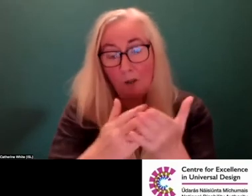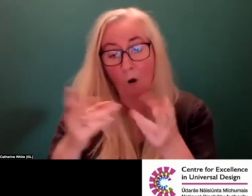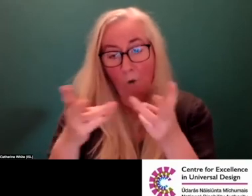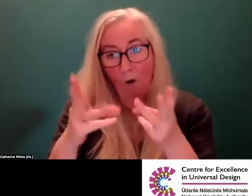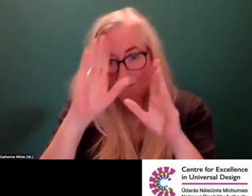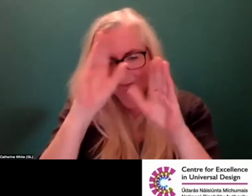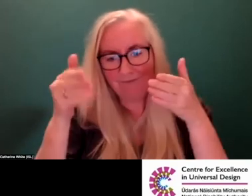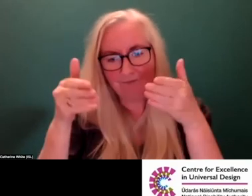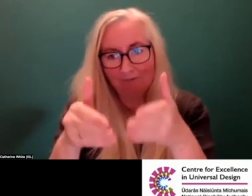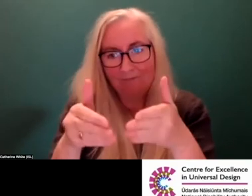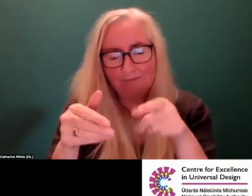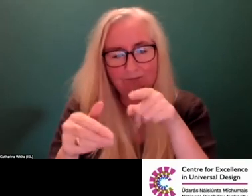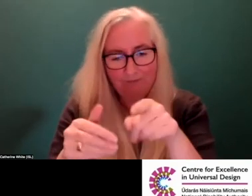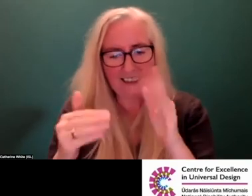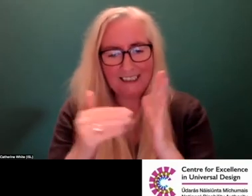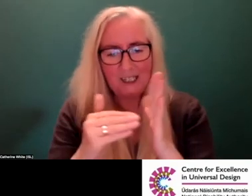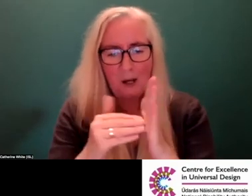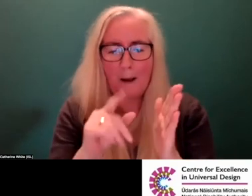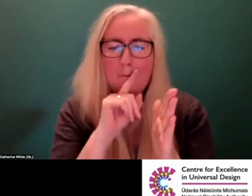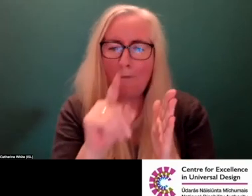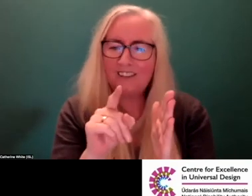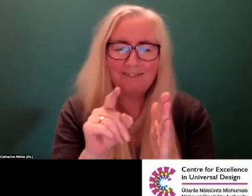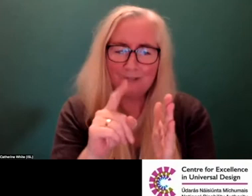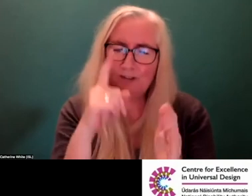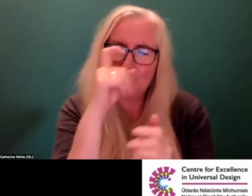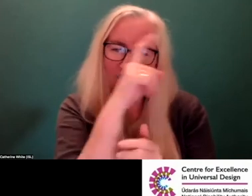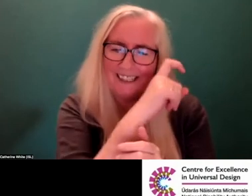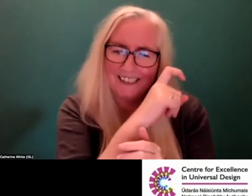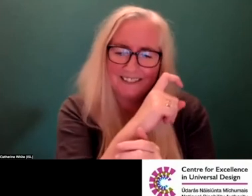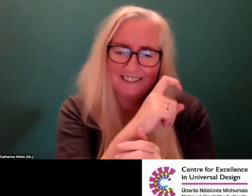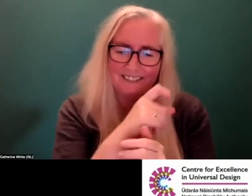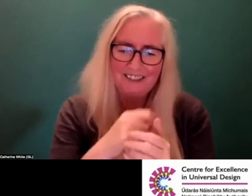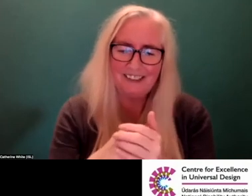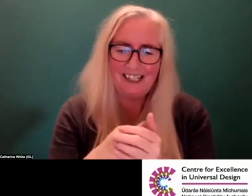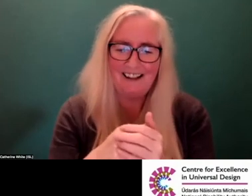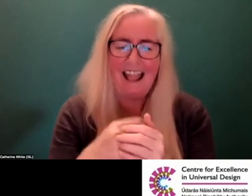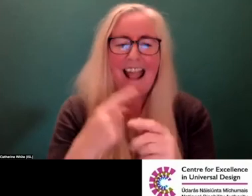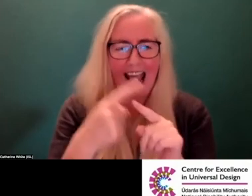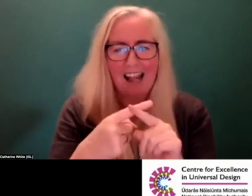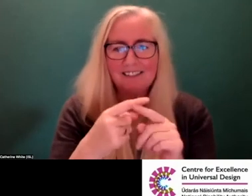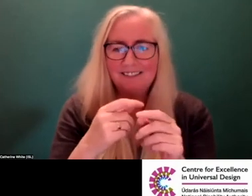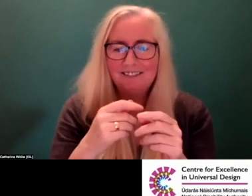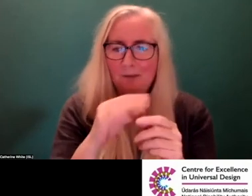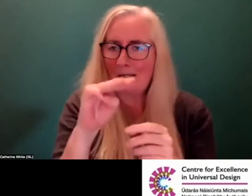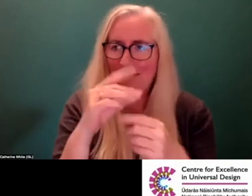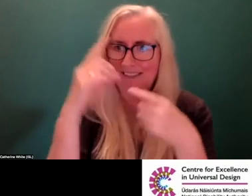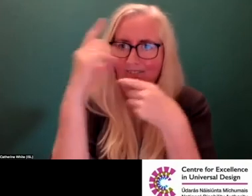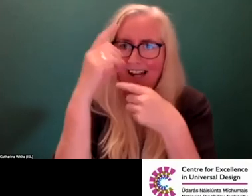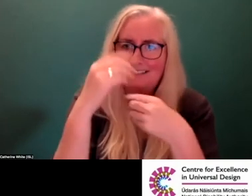There is some work going on it. I mean, it's not to say that people aren't going for it, but it's tricky. And we're all very defensible of existing pots of money.